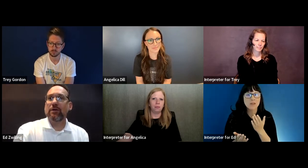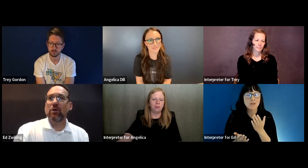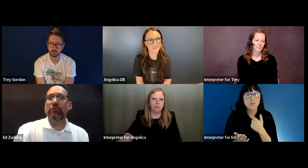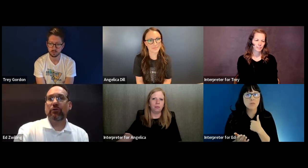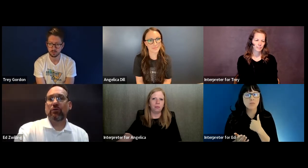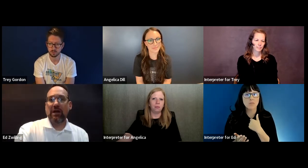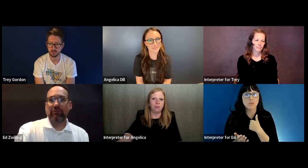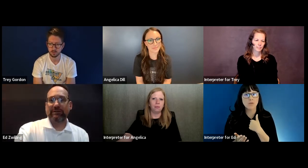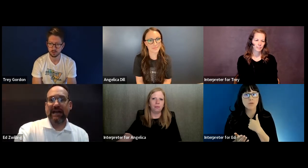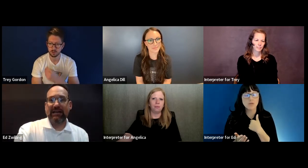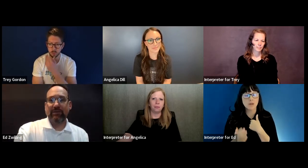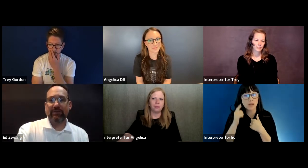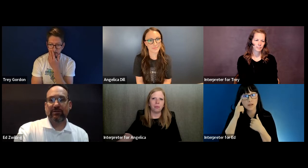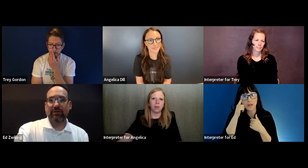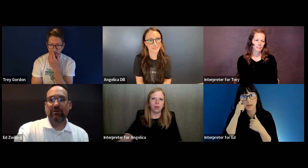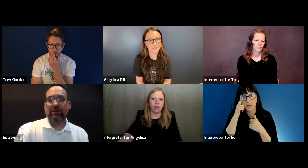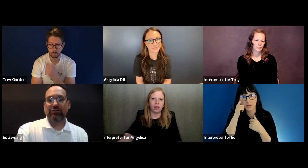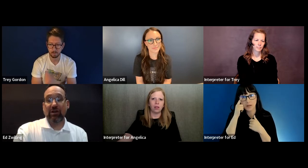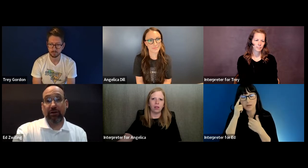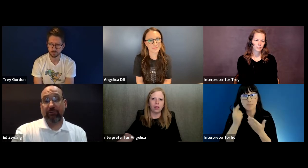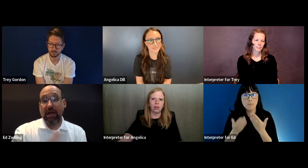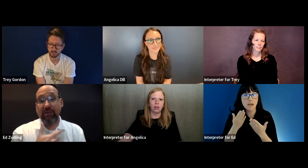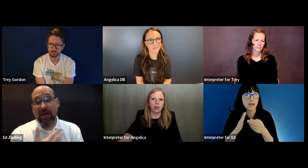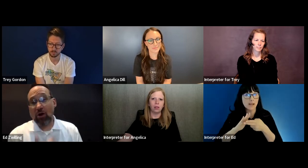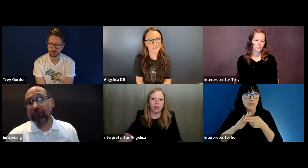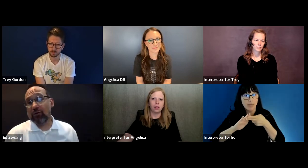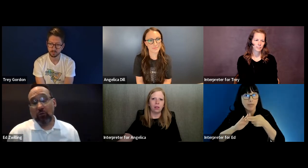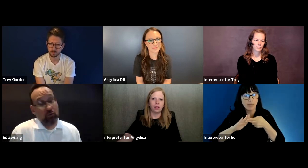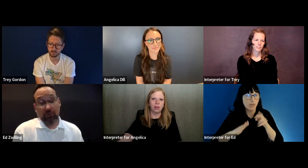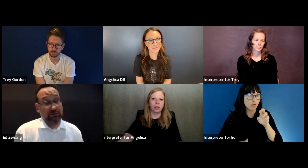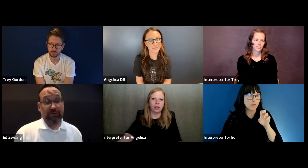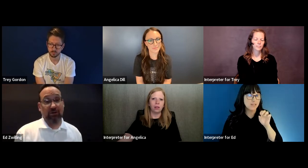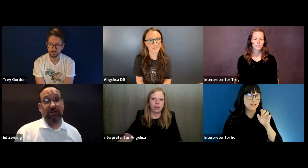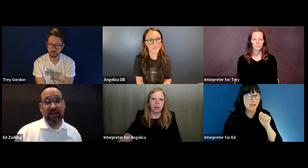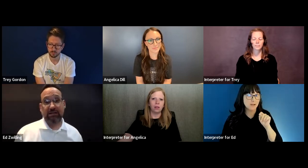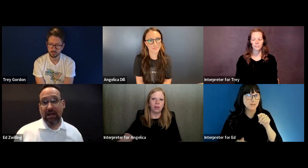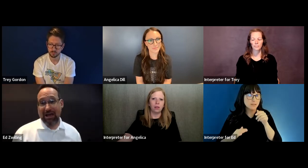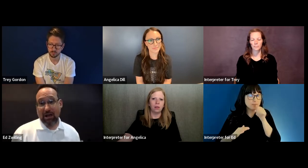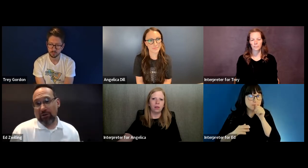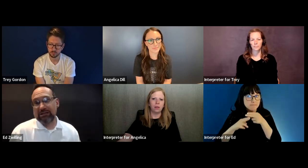go through and redact this so that you can share it and and also to be totally candid i would like